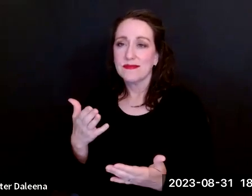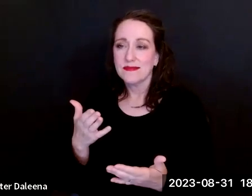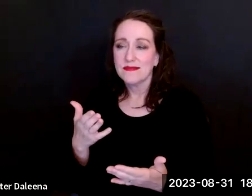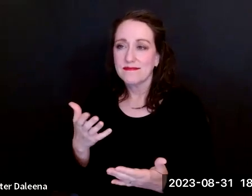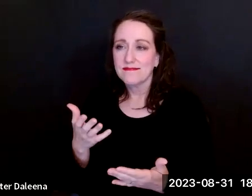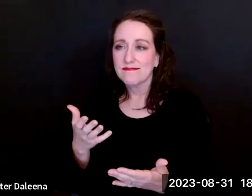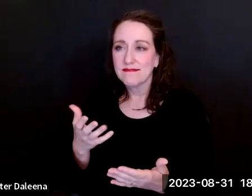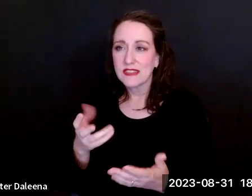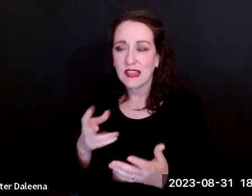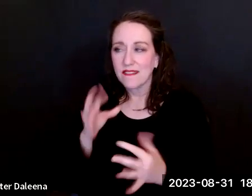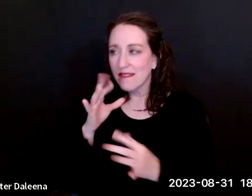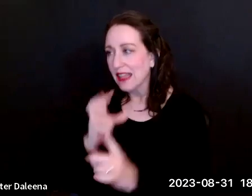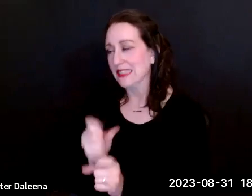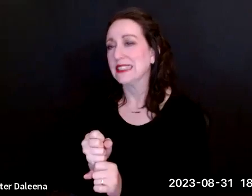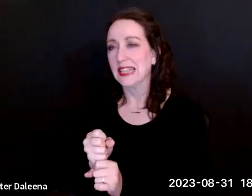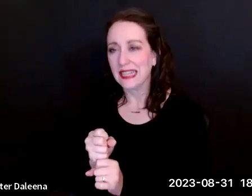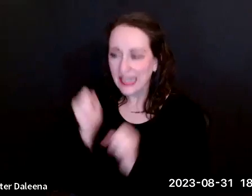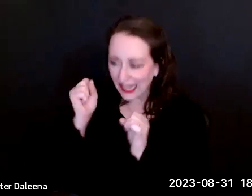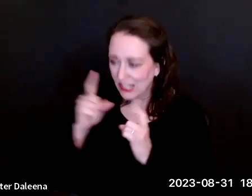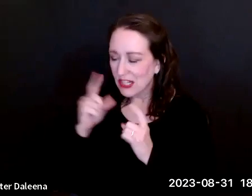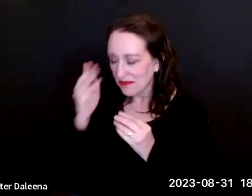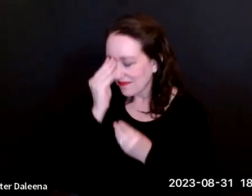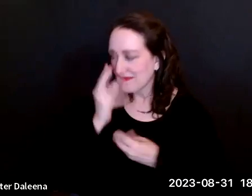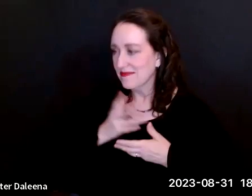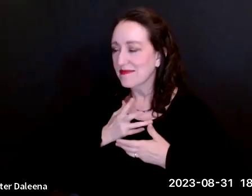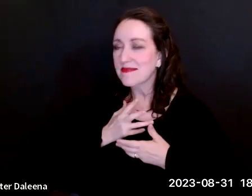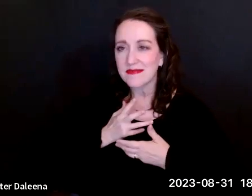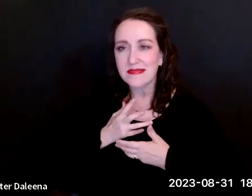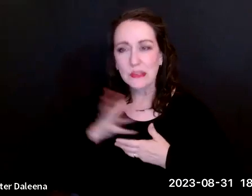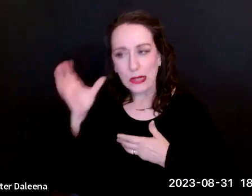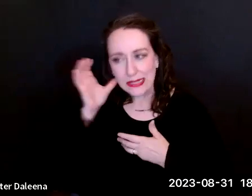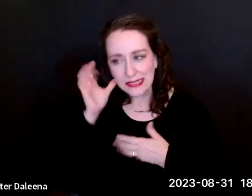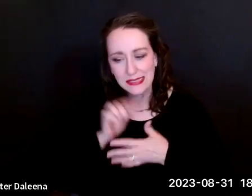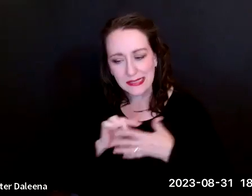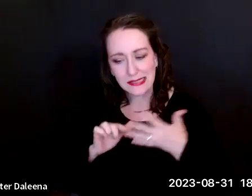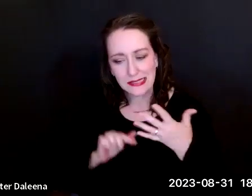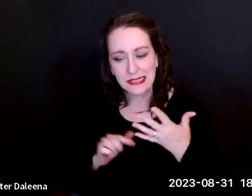um very fascinating and educating to be able to listen to all of this in everyone's comments